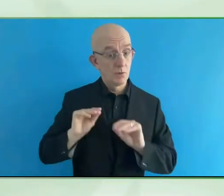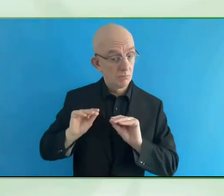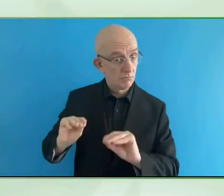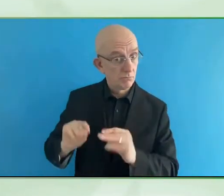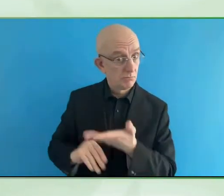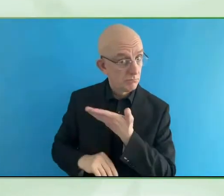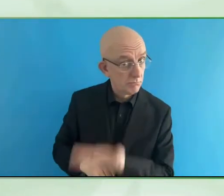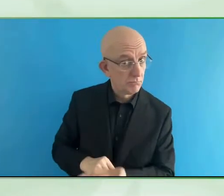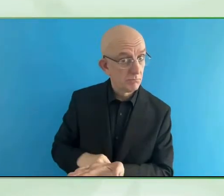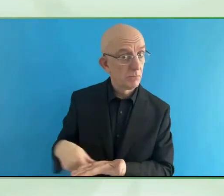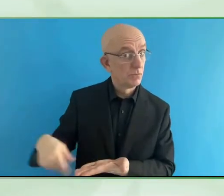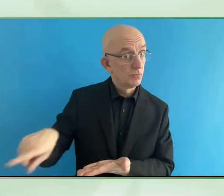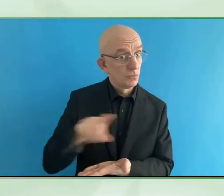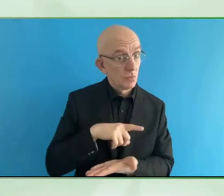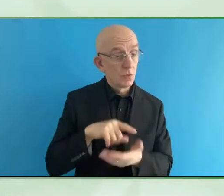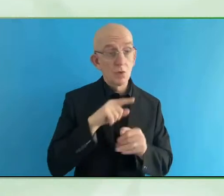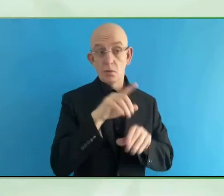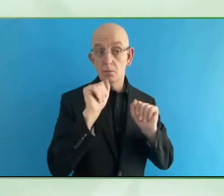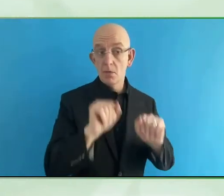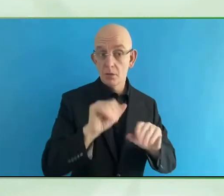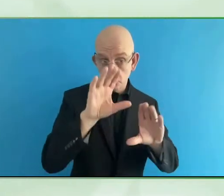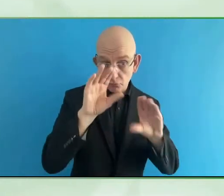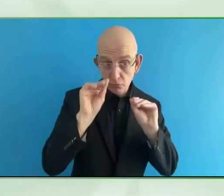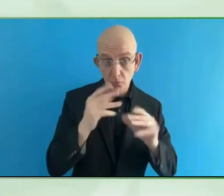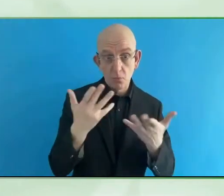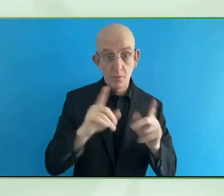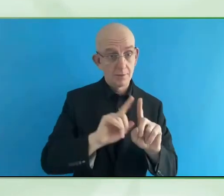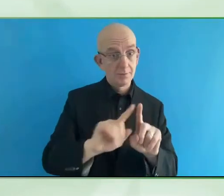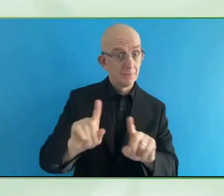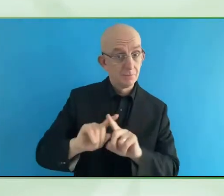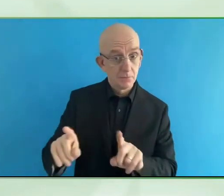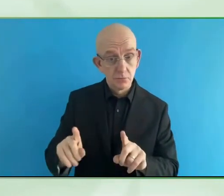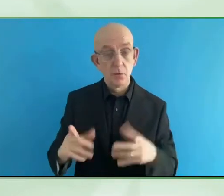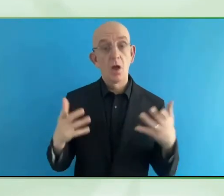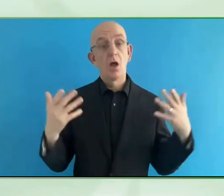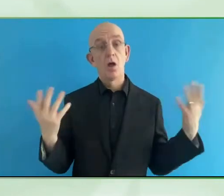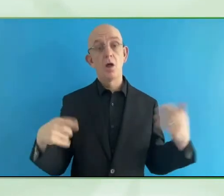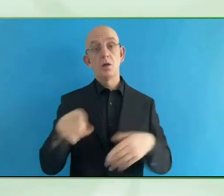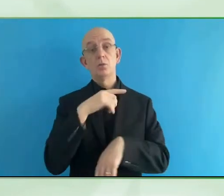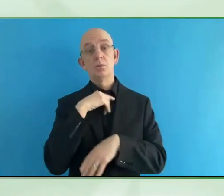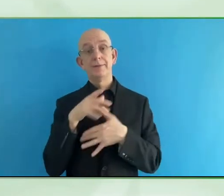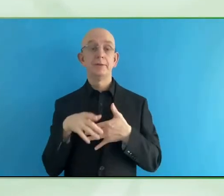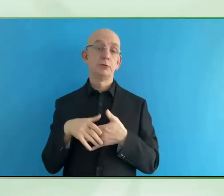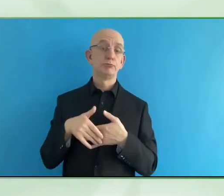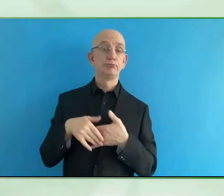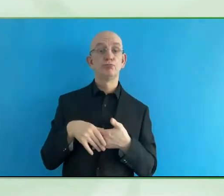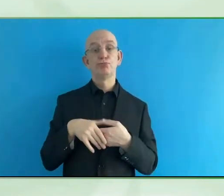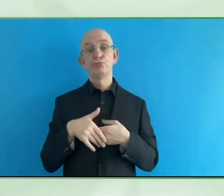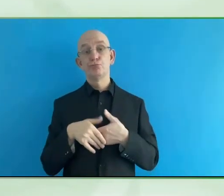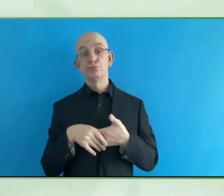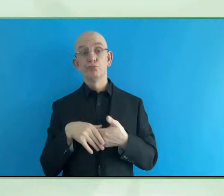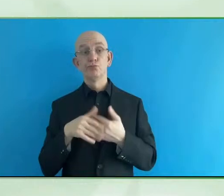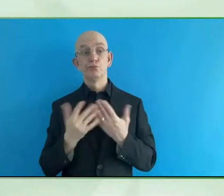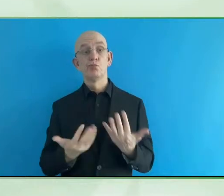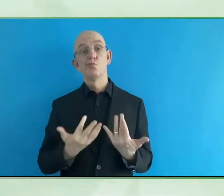I think the way we operate, I operate, is to be allied.